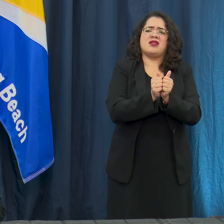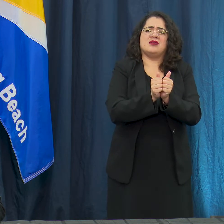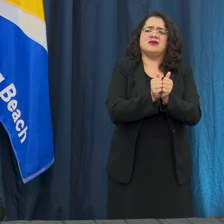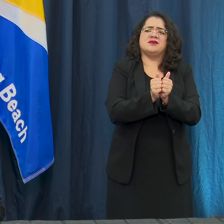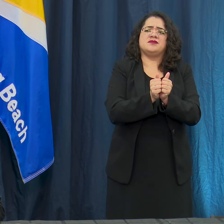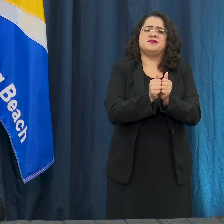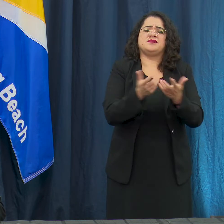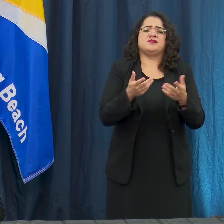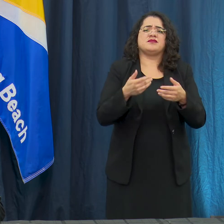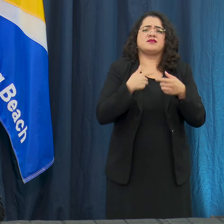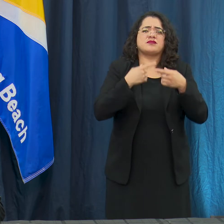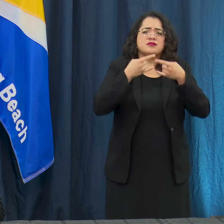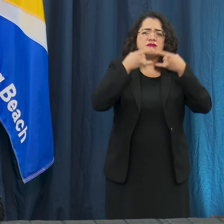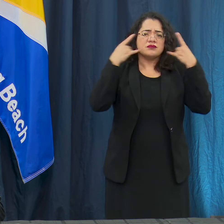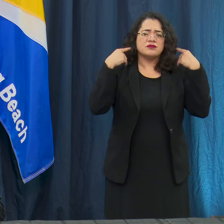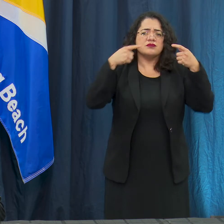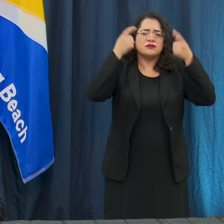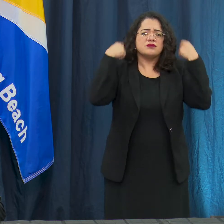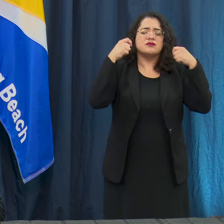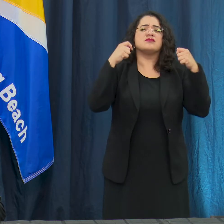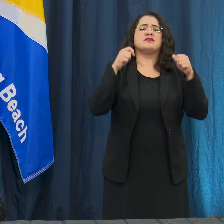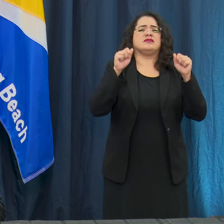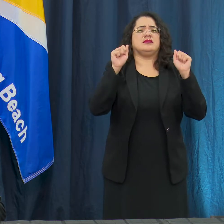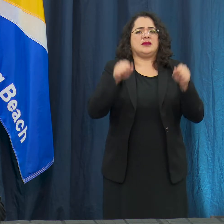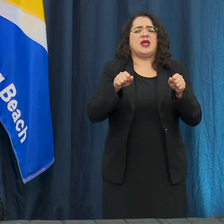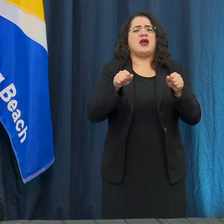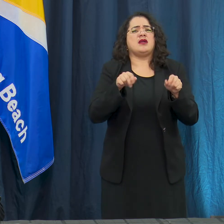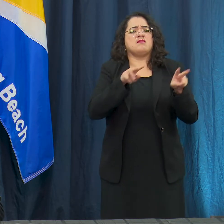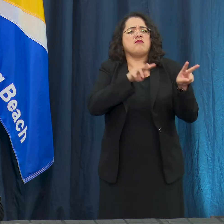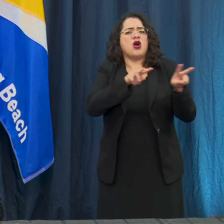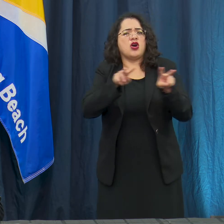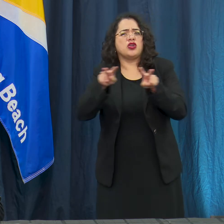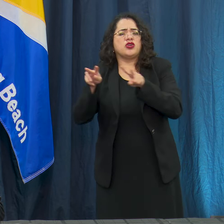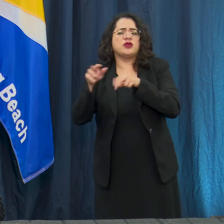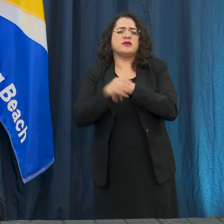face coverings, we hope that we'll be able to monitor but I think the city